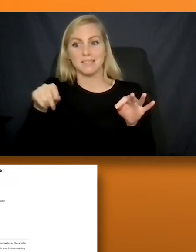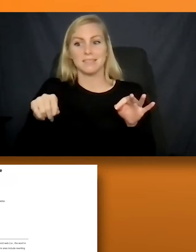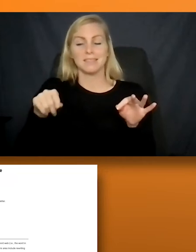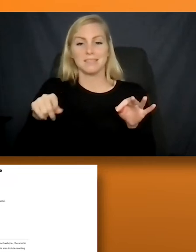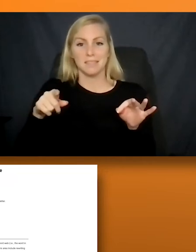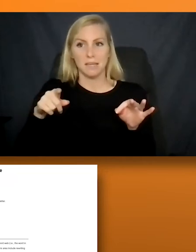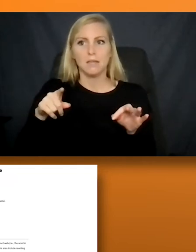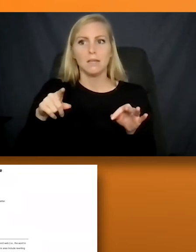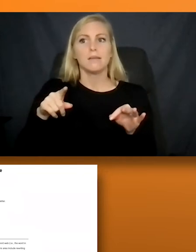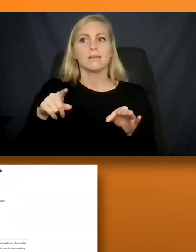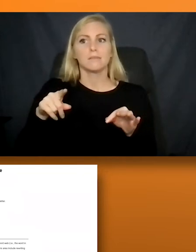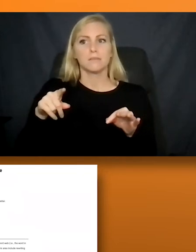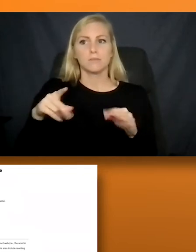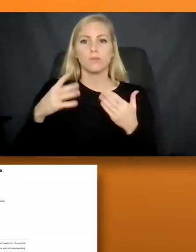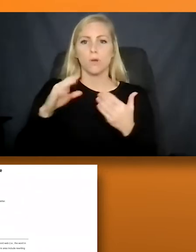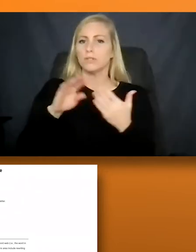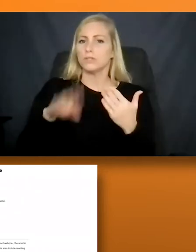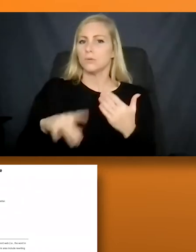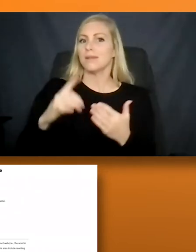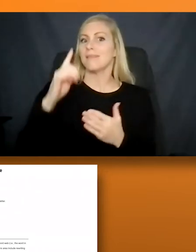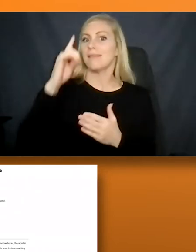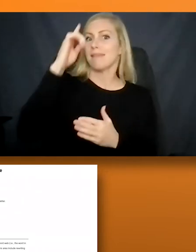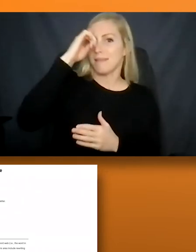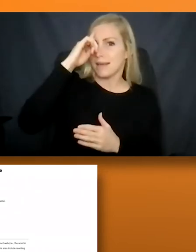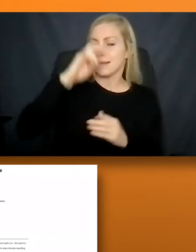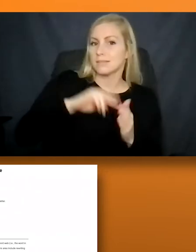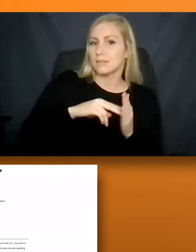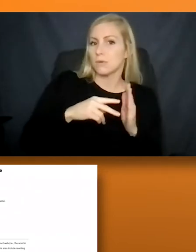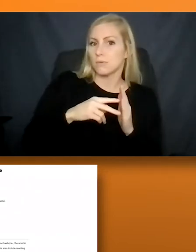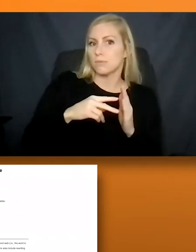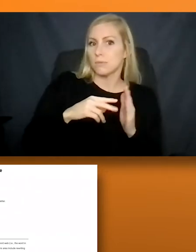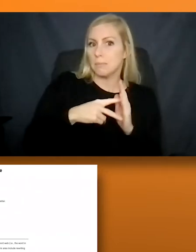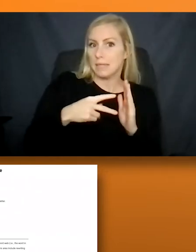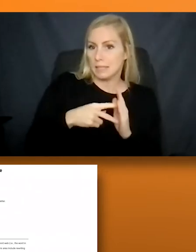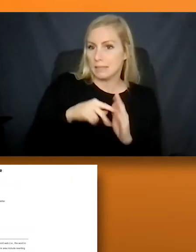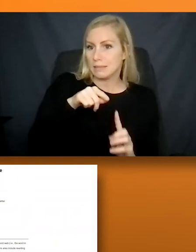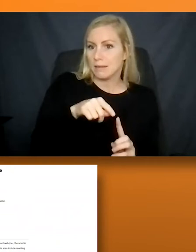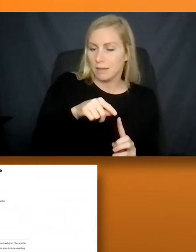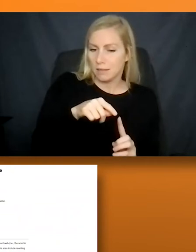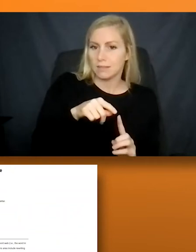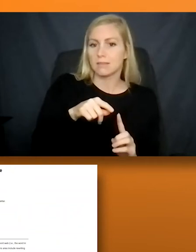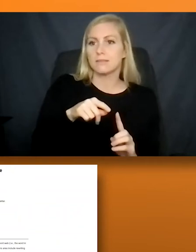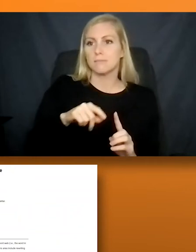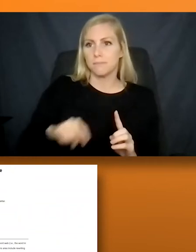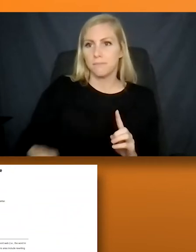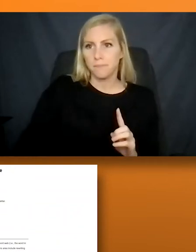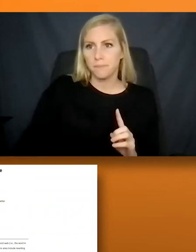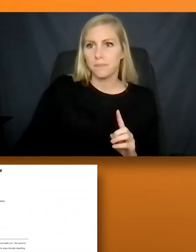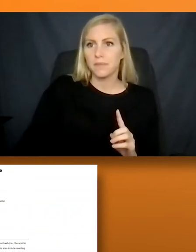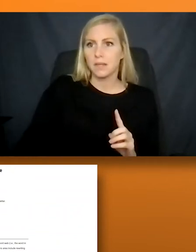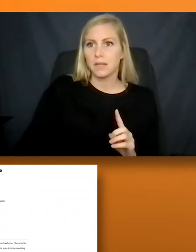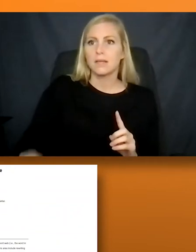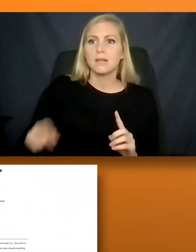how the student--what the student wants-- thinks the word means. You can use the dictionary if you'd like to.